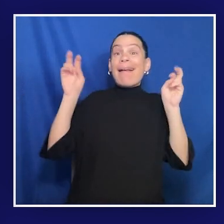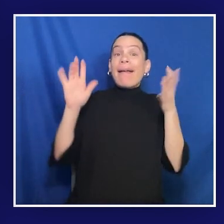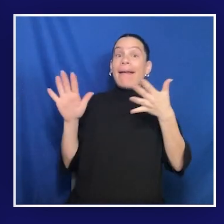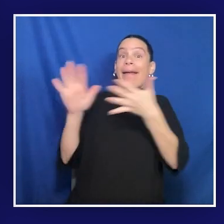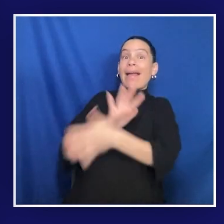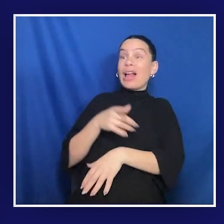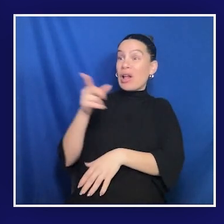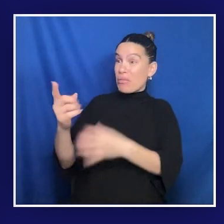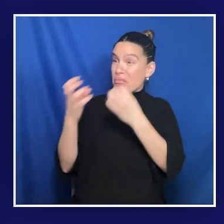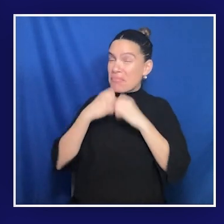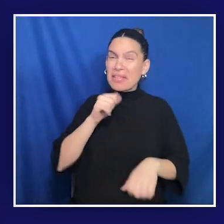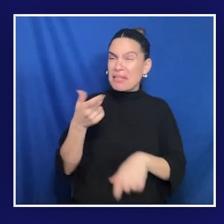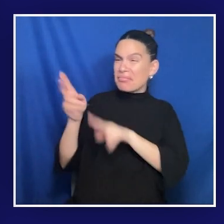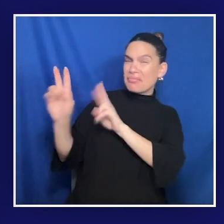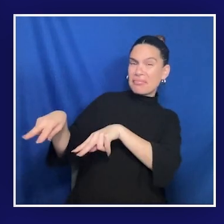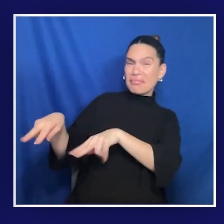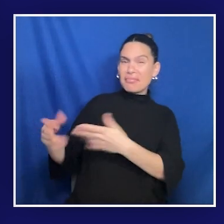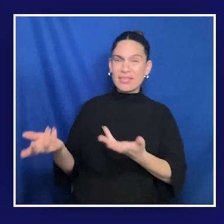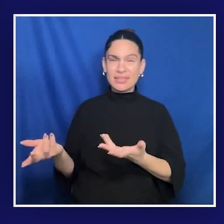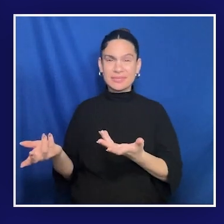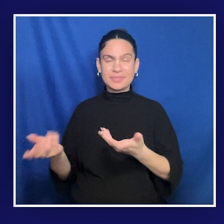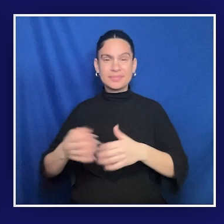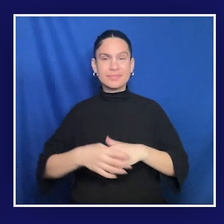you are basically saying they are not valuable.